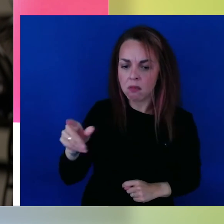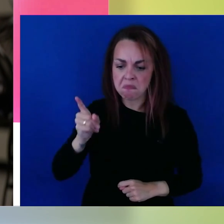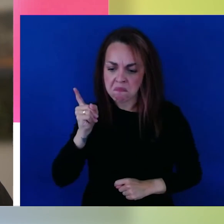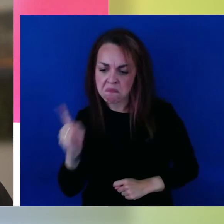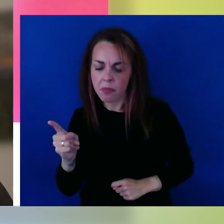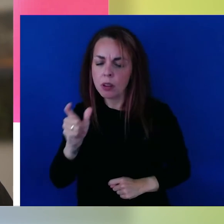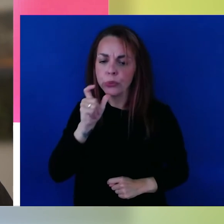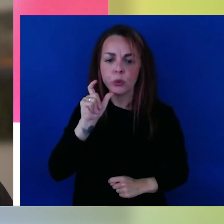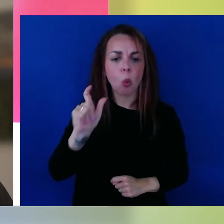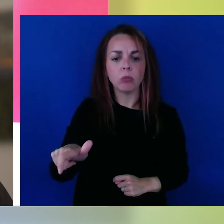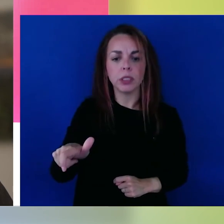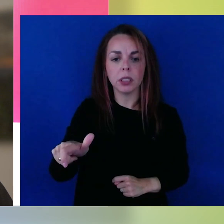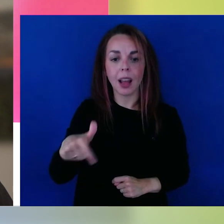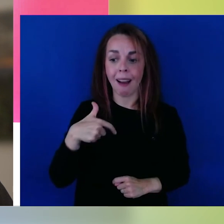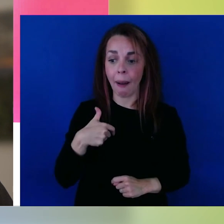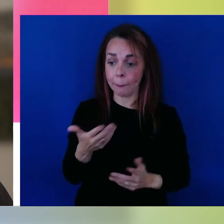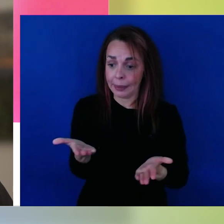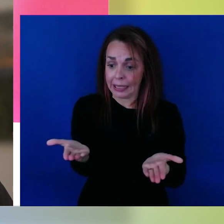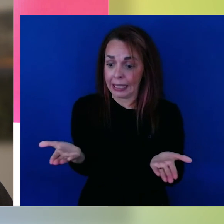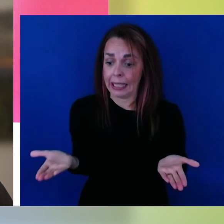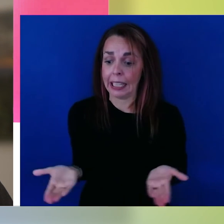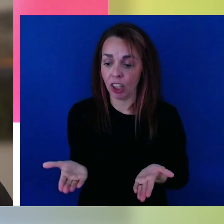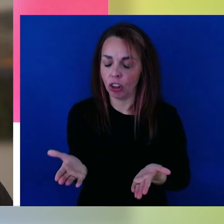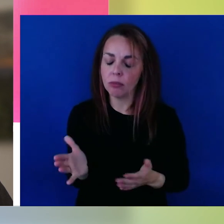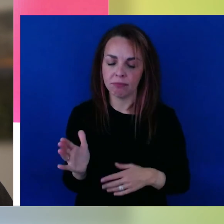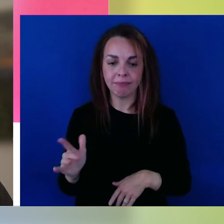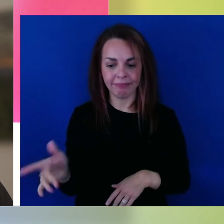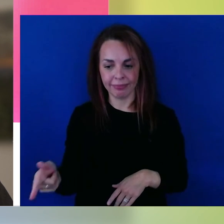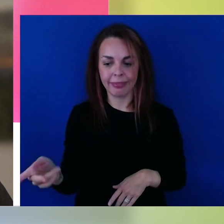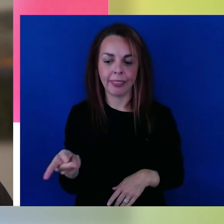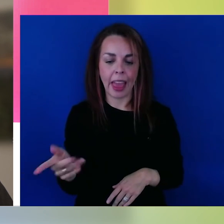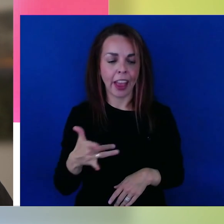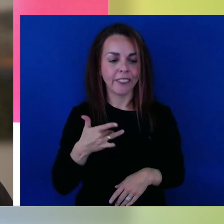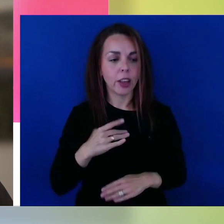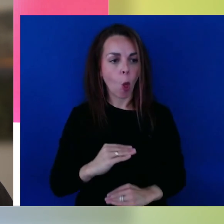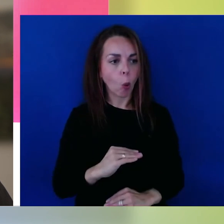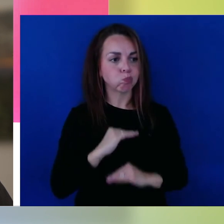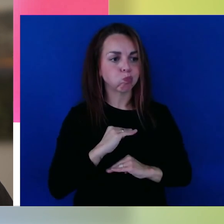my presence alone is indeed enough.